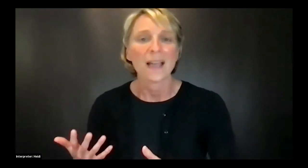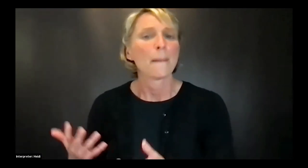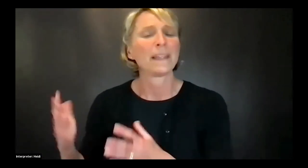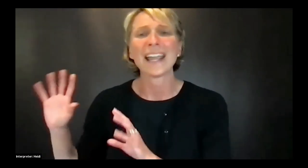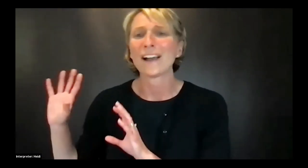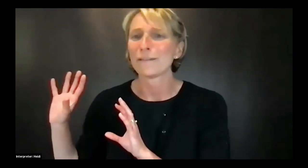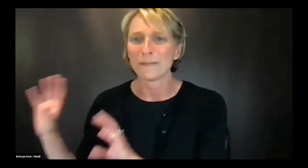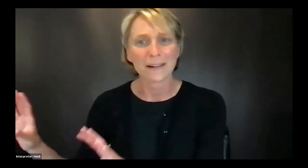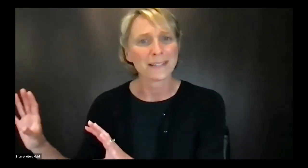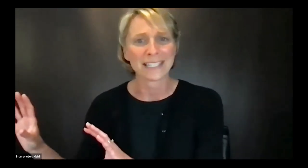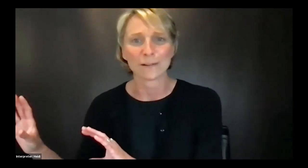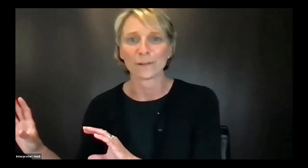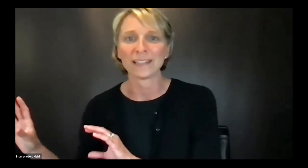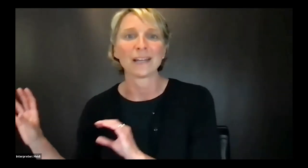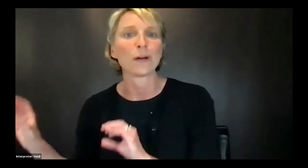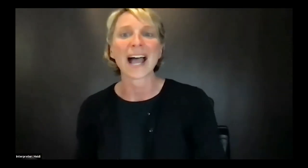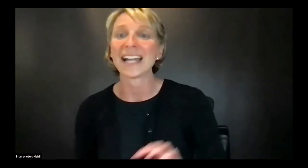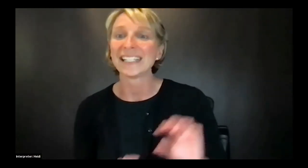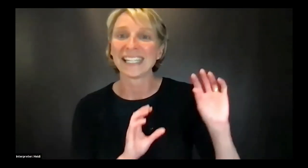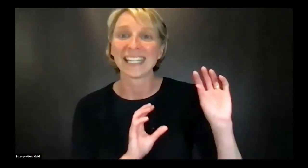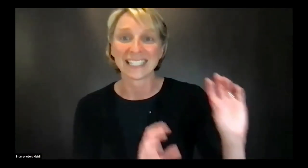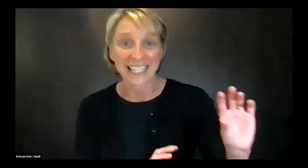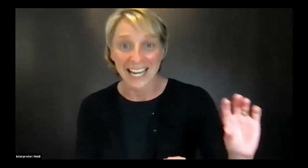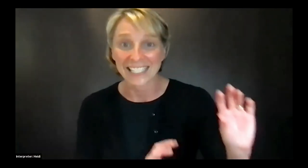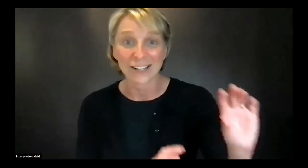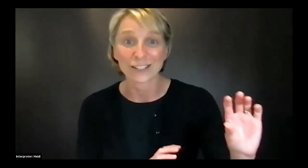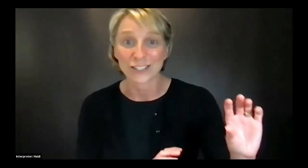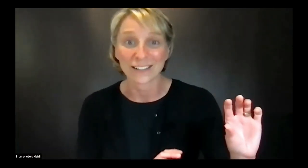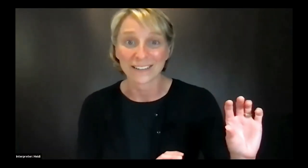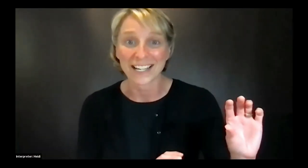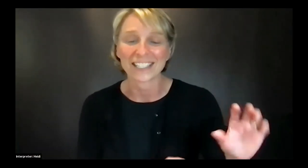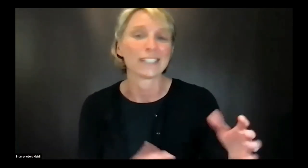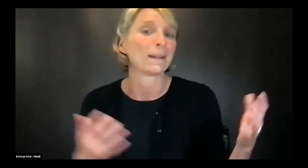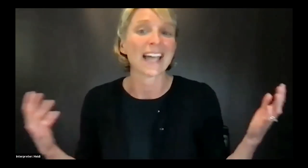but they are very different than what I see in today's younger generations. But that is